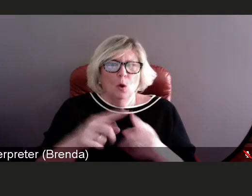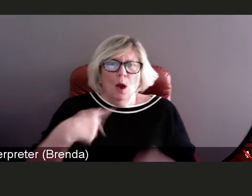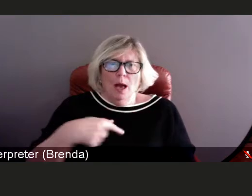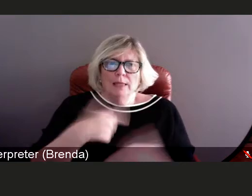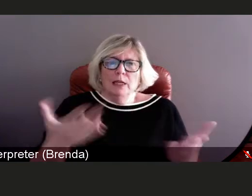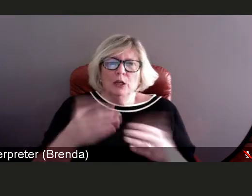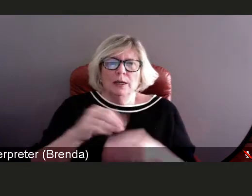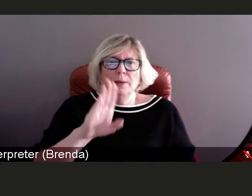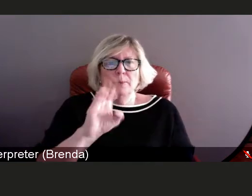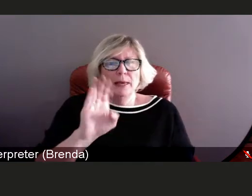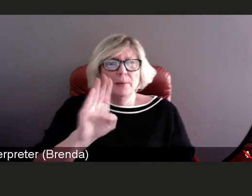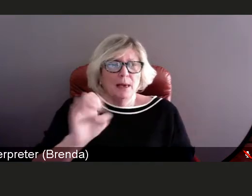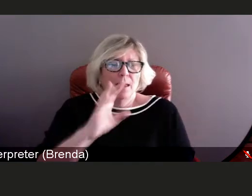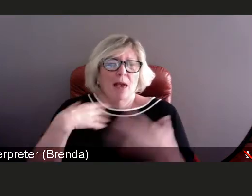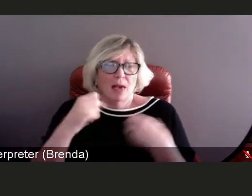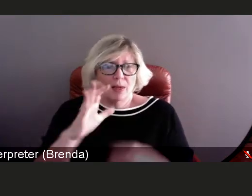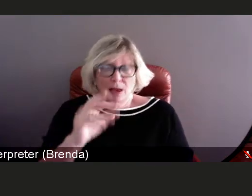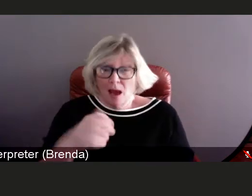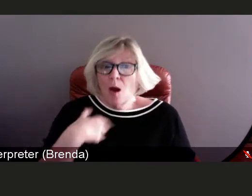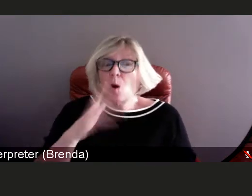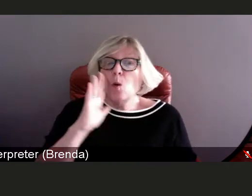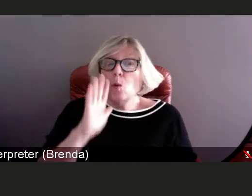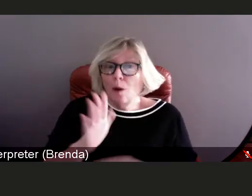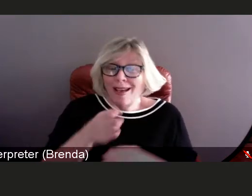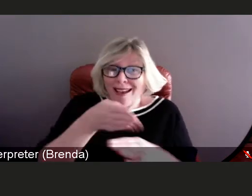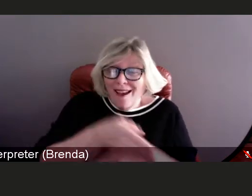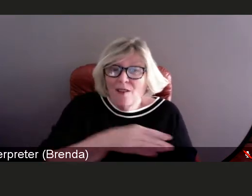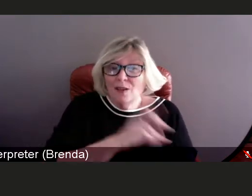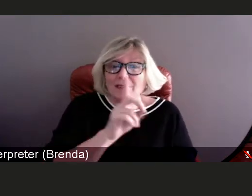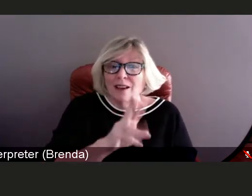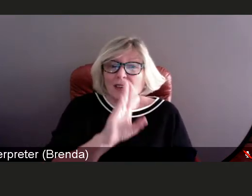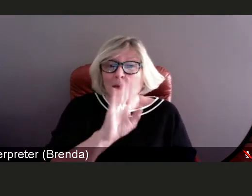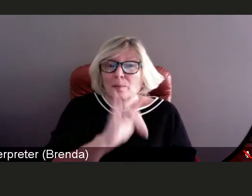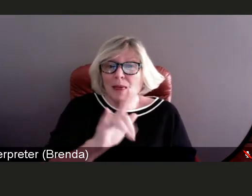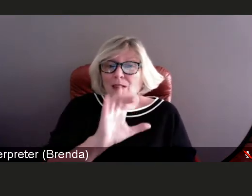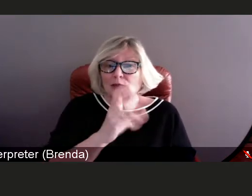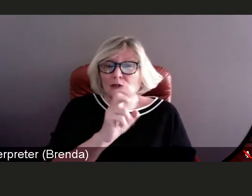Now I also we'll talk a little bit after that about what's going on here at Beebe Healthcare